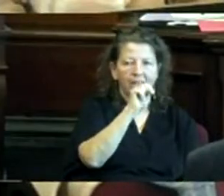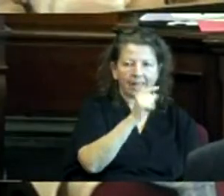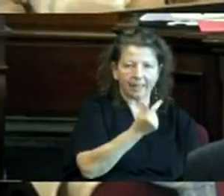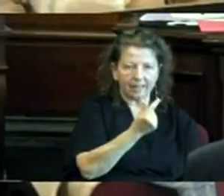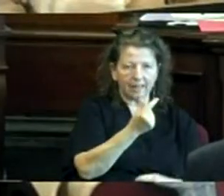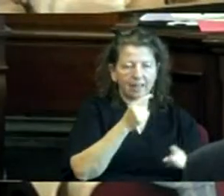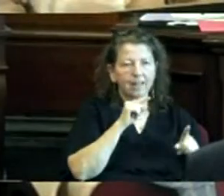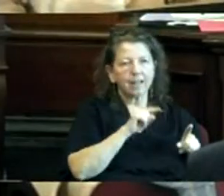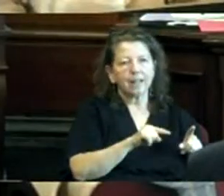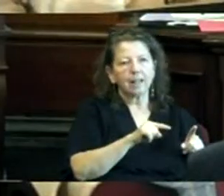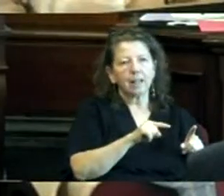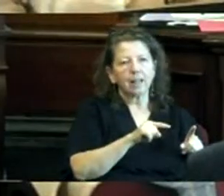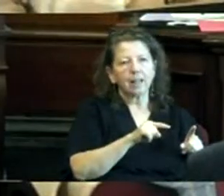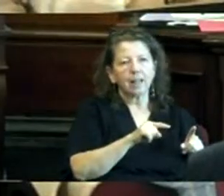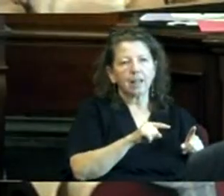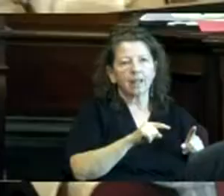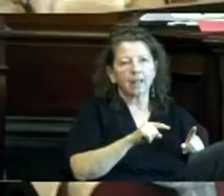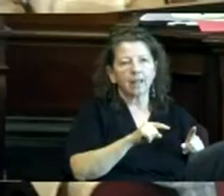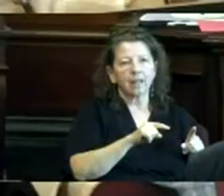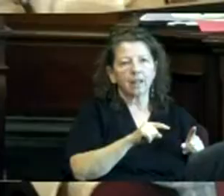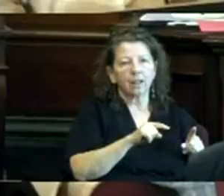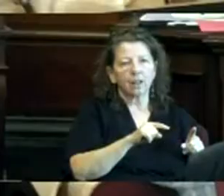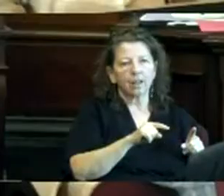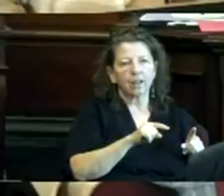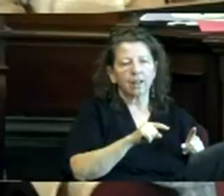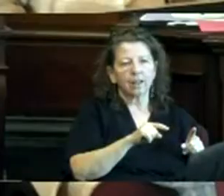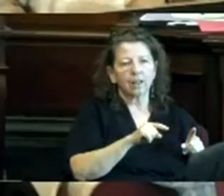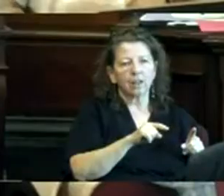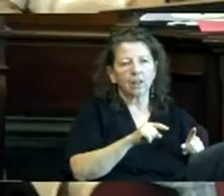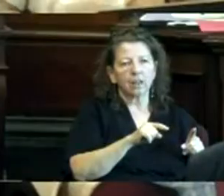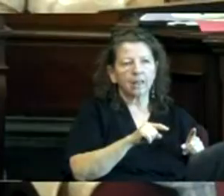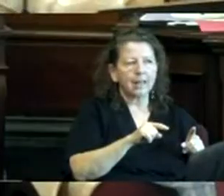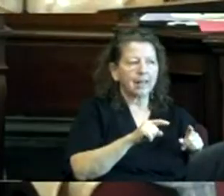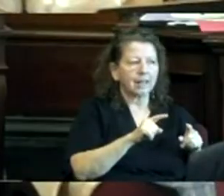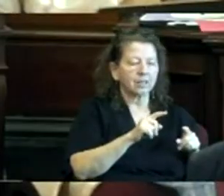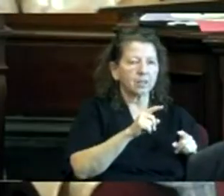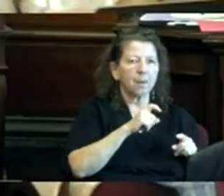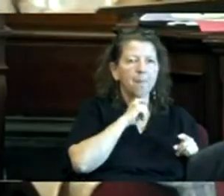with what they call